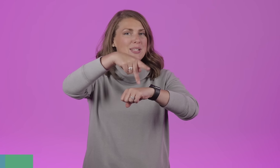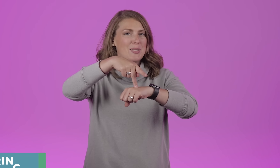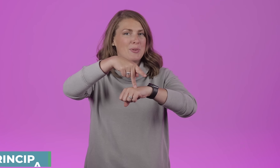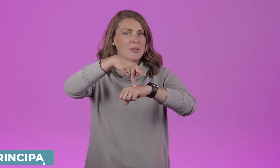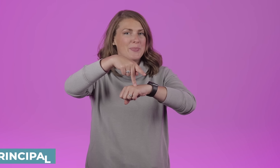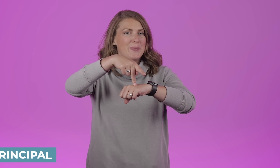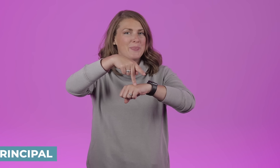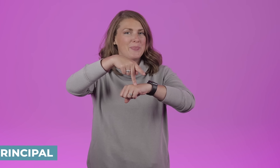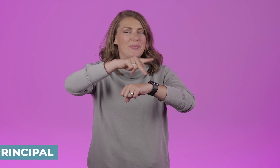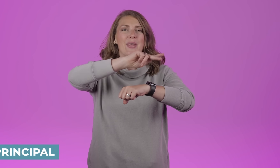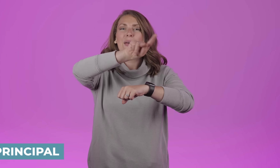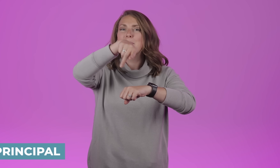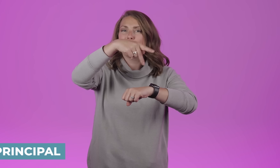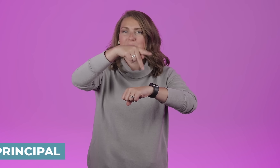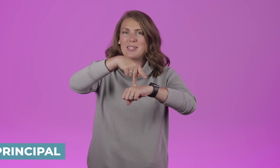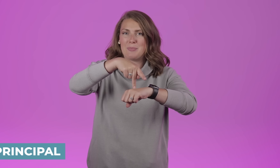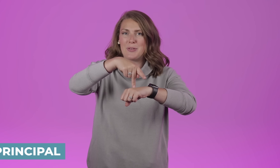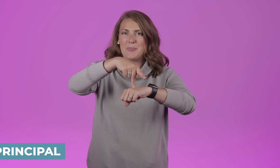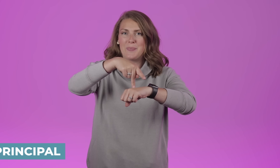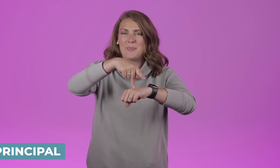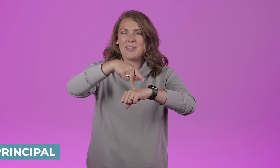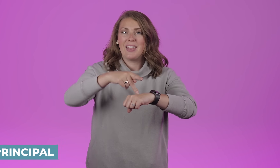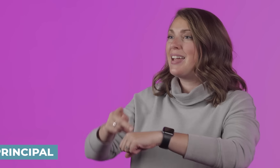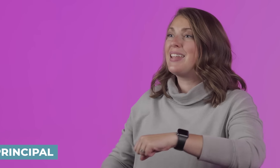Principal.